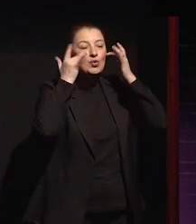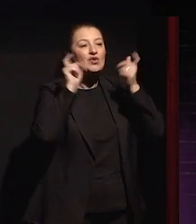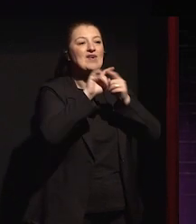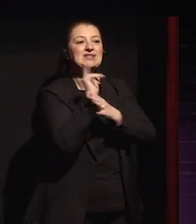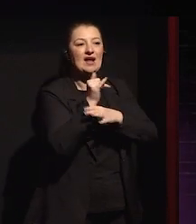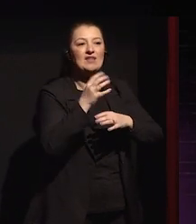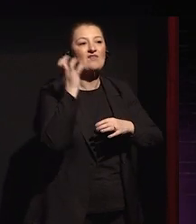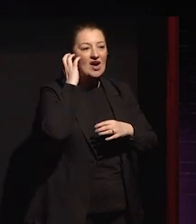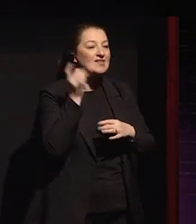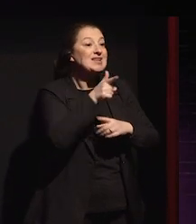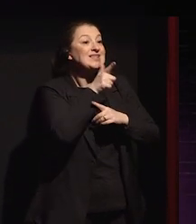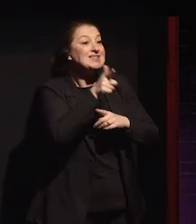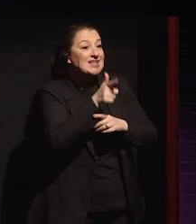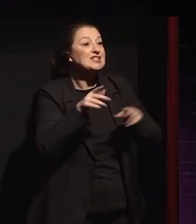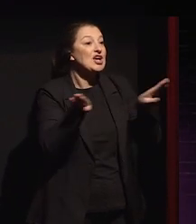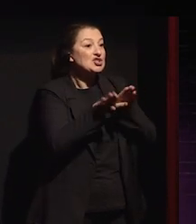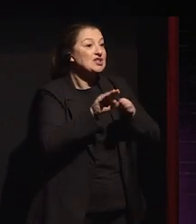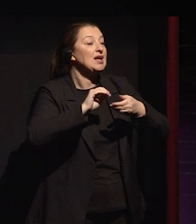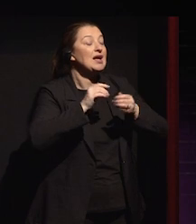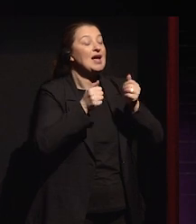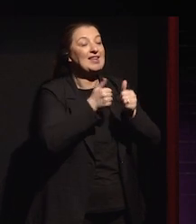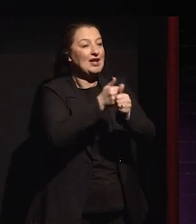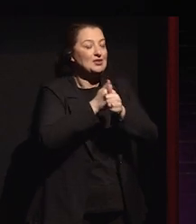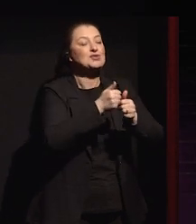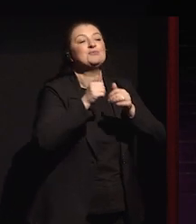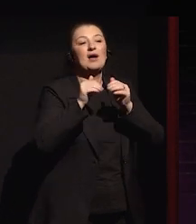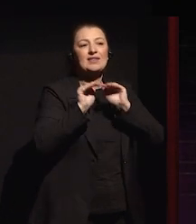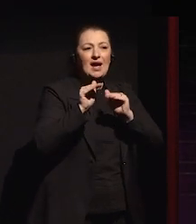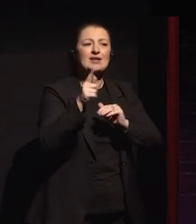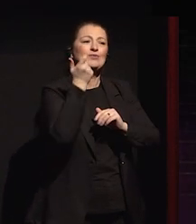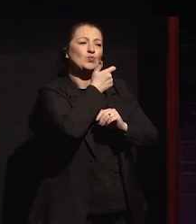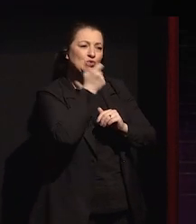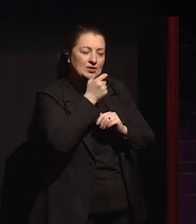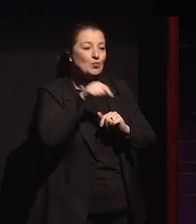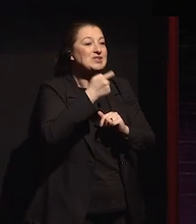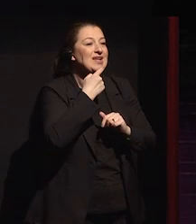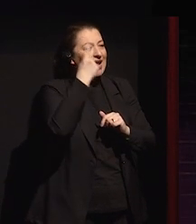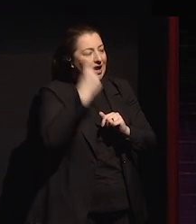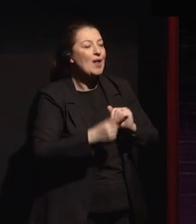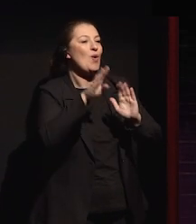and Solidarity Association, and Serious Music; we'll have some special occasions.